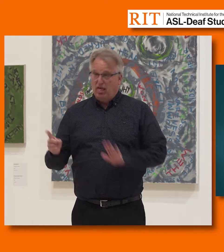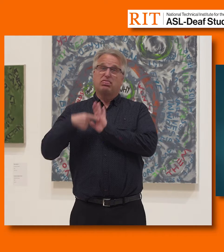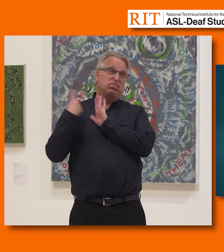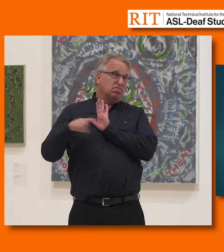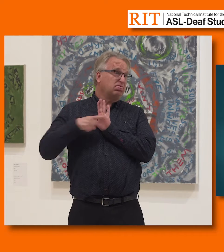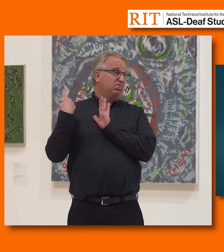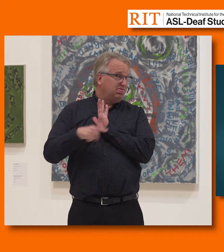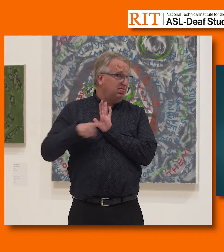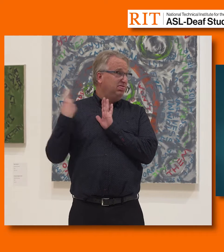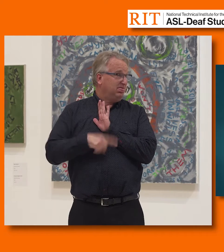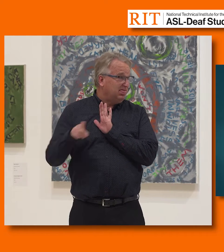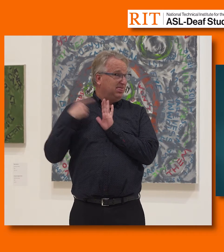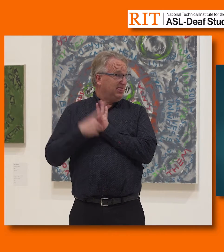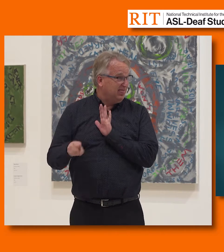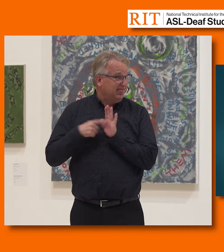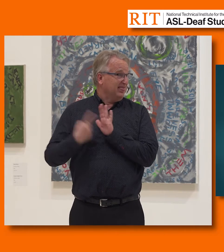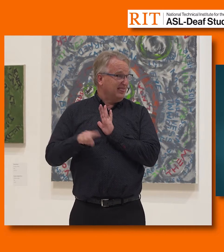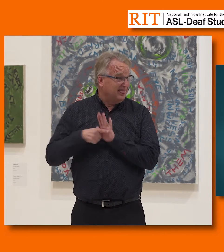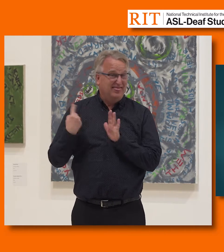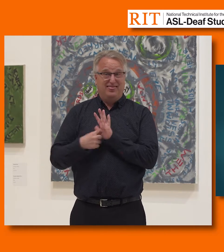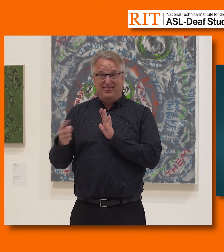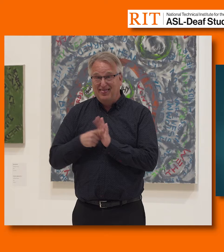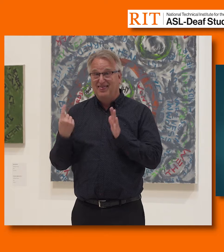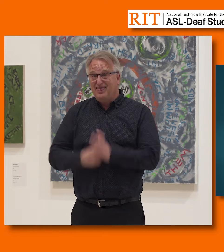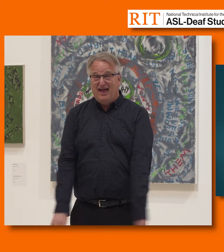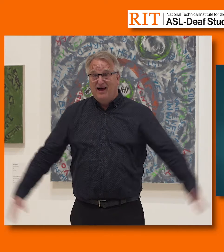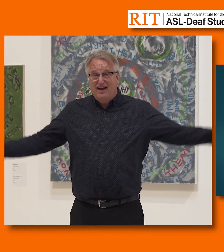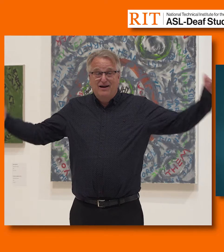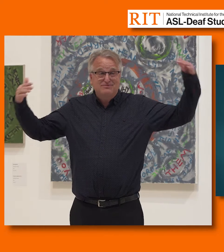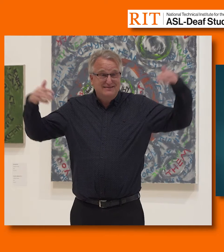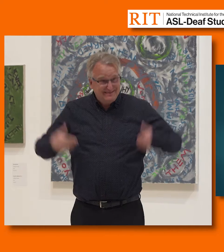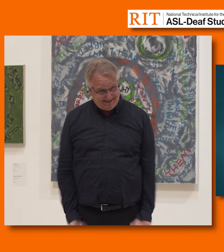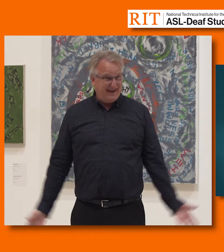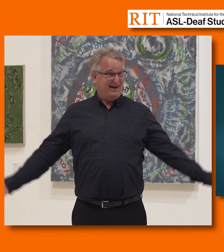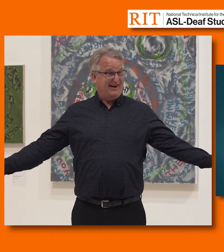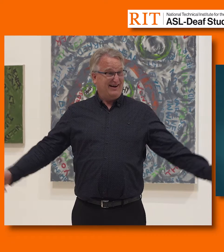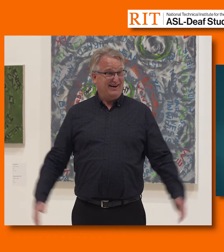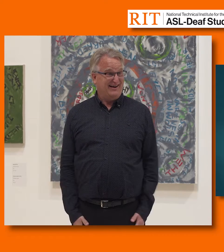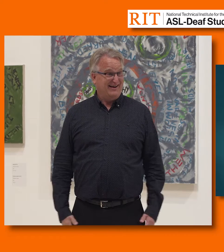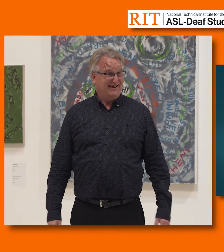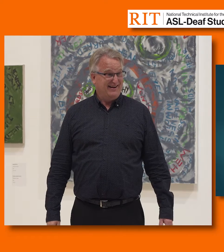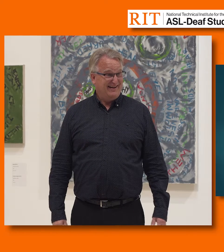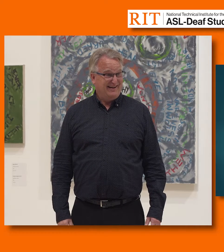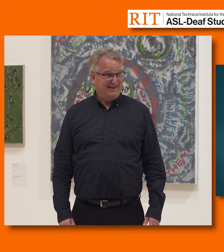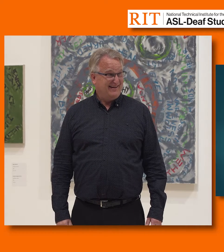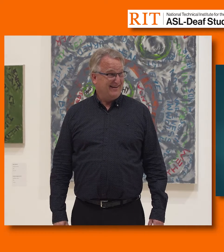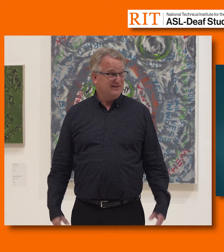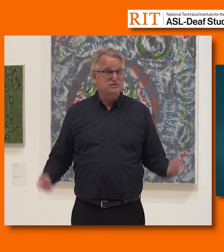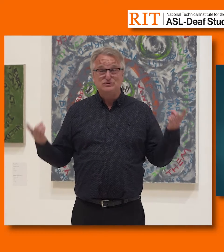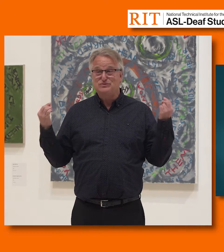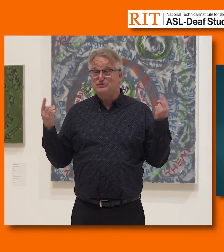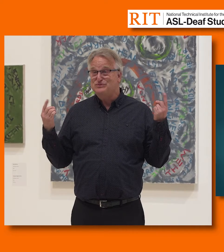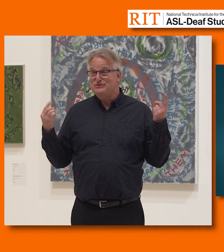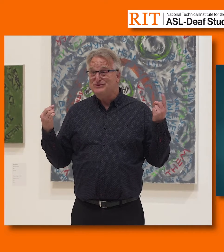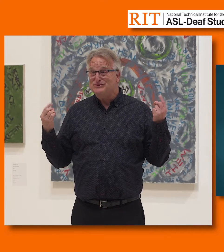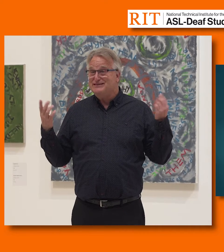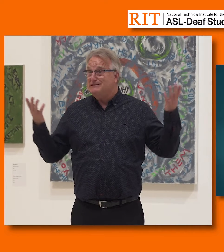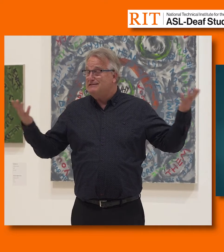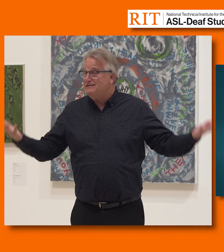"And here you are still criticizing my work. What am I supposed to do? I'm tired." This is hard, right? That's a very common response.